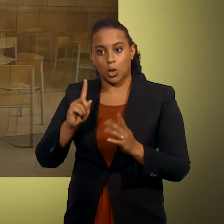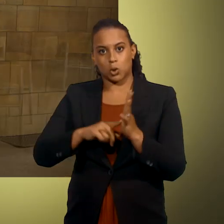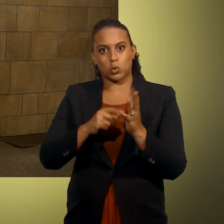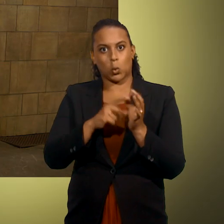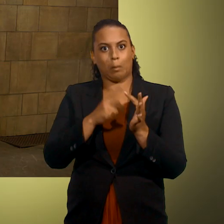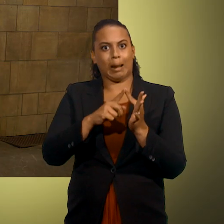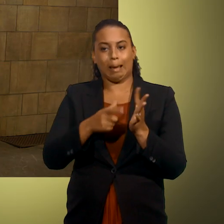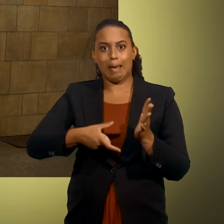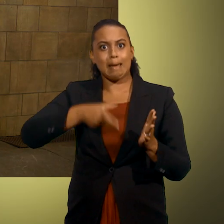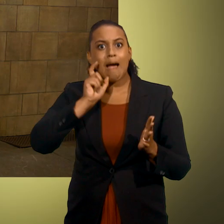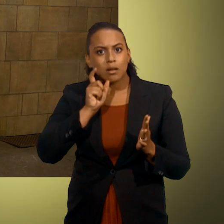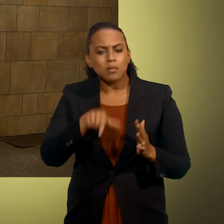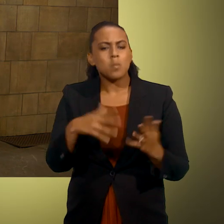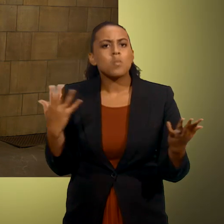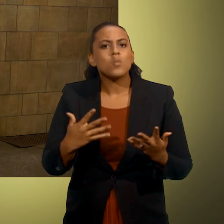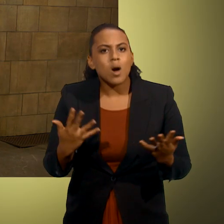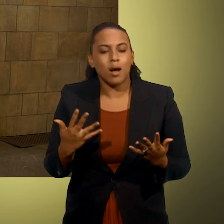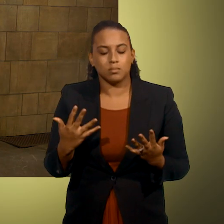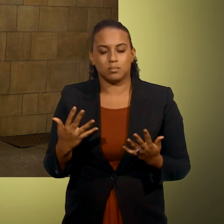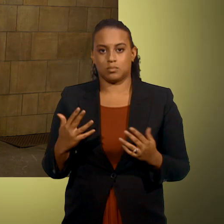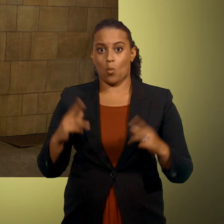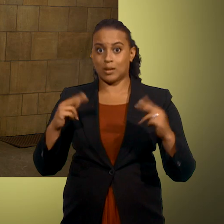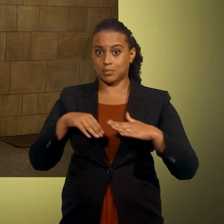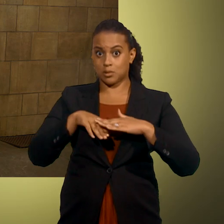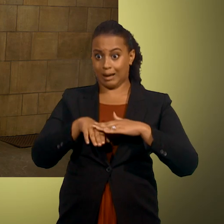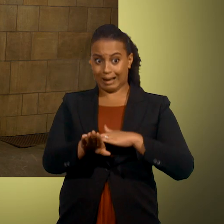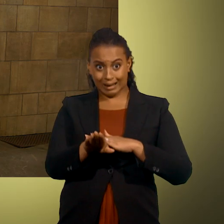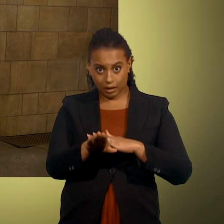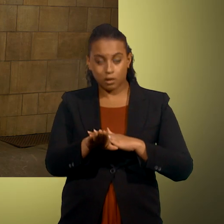As you enter Westminster Hall from the main Visitor's Entrance on Cromwell Green, the